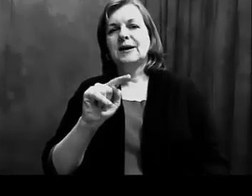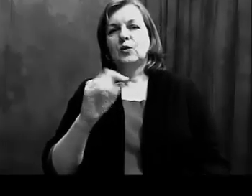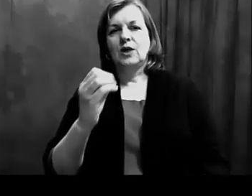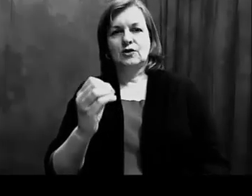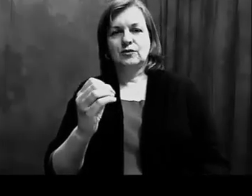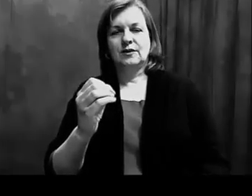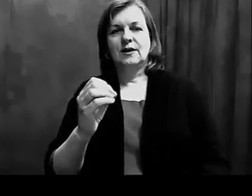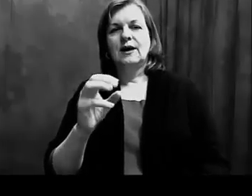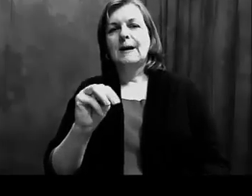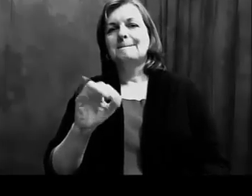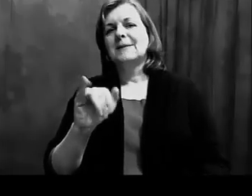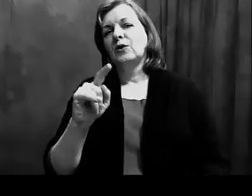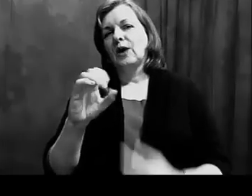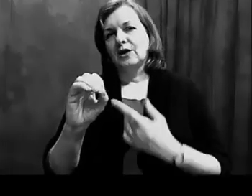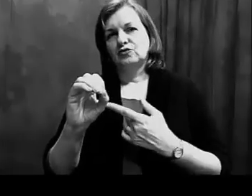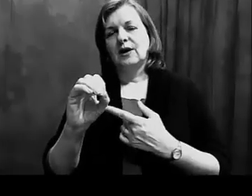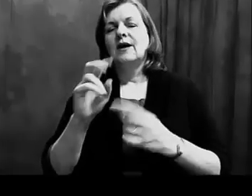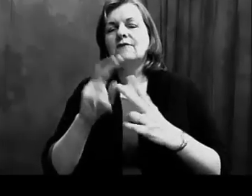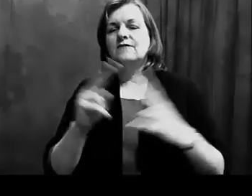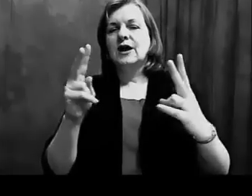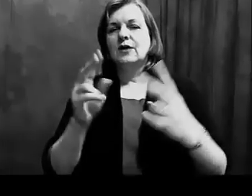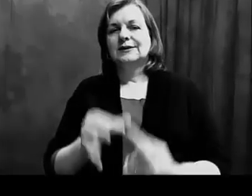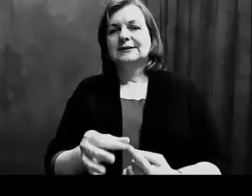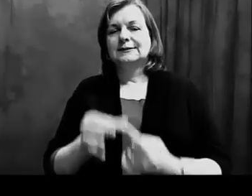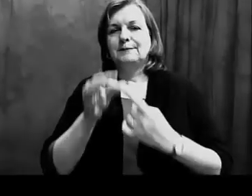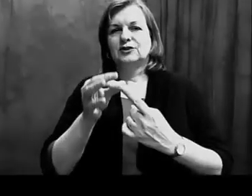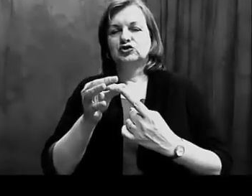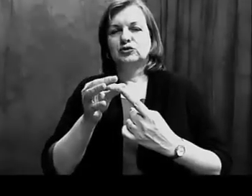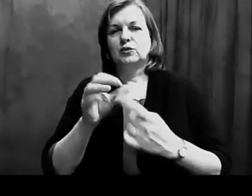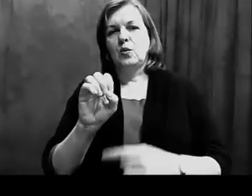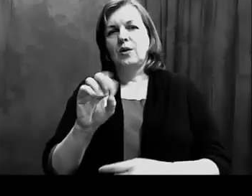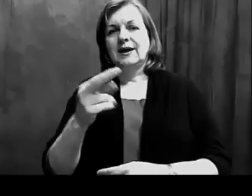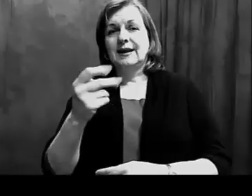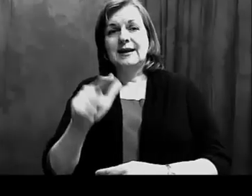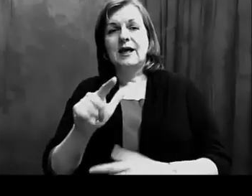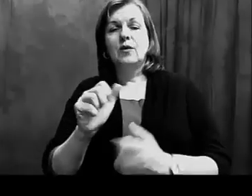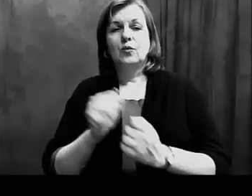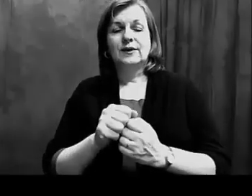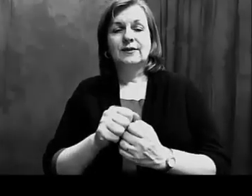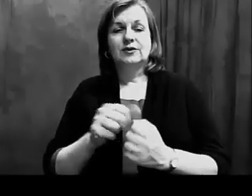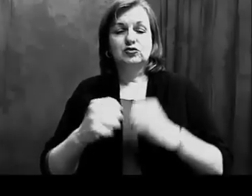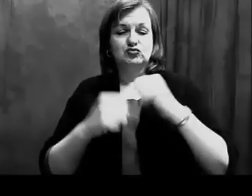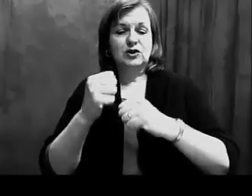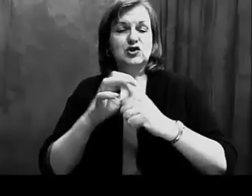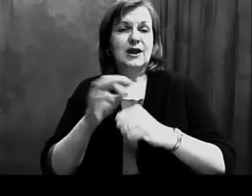mitochondria are very very specialized in their structure and function